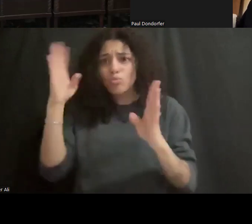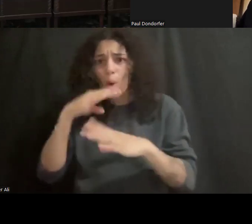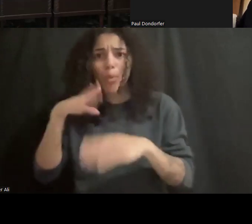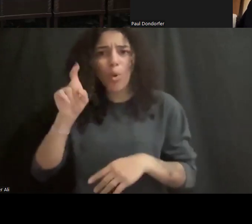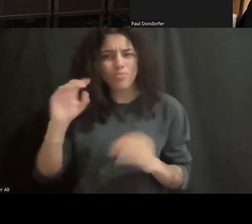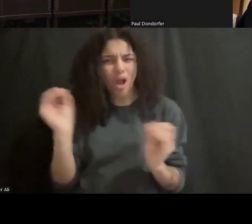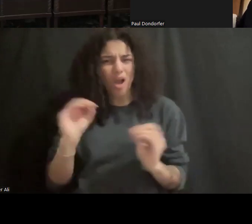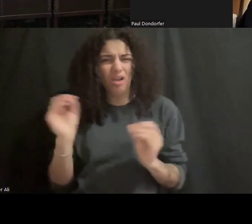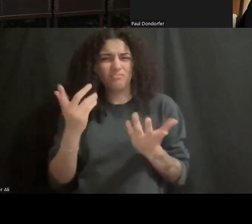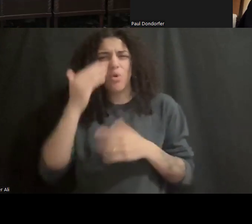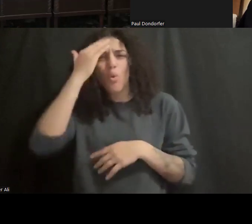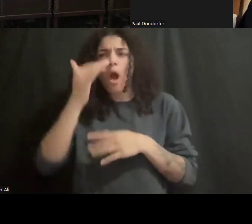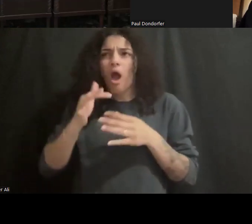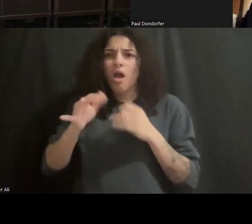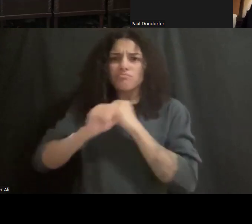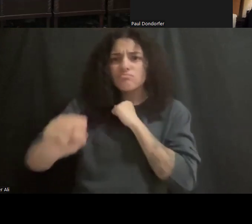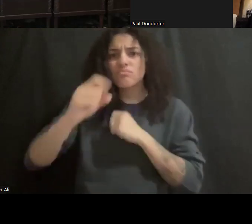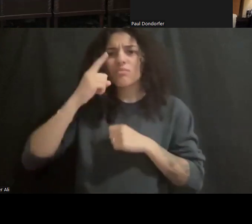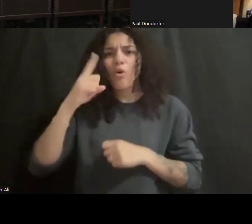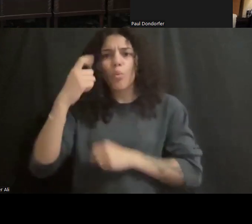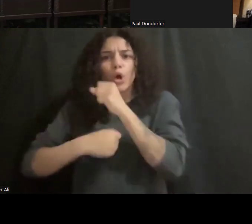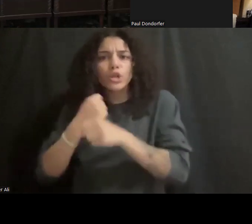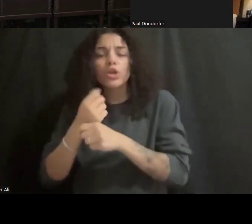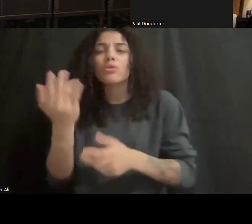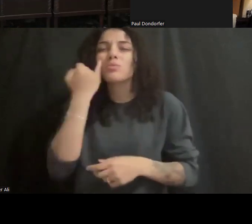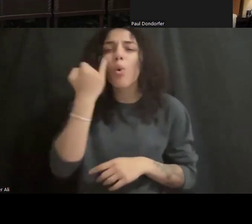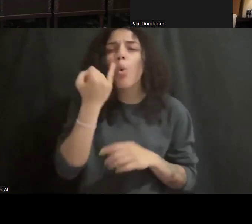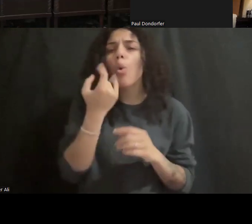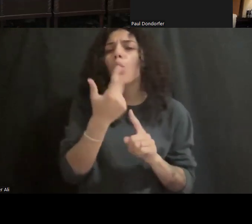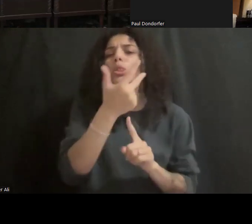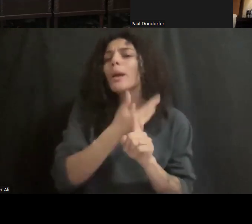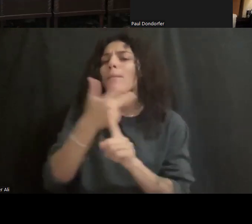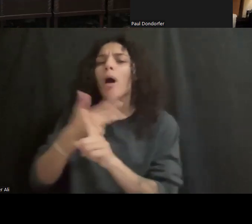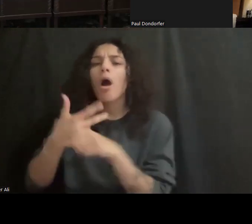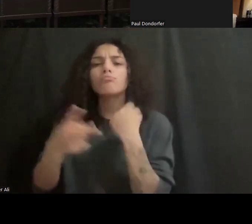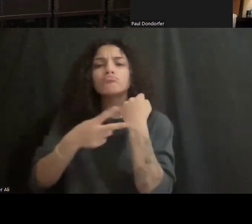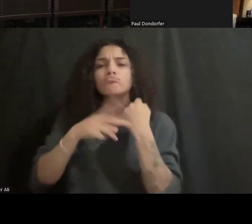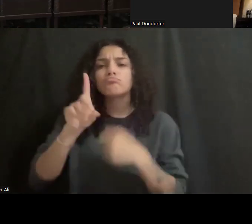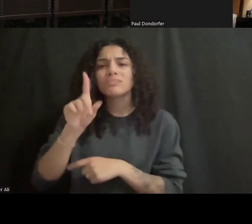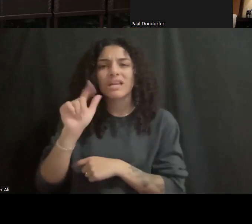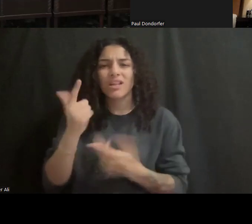you keep this data to say 90 days Is there any particular reason why would we want to keep this